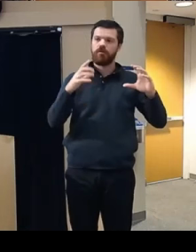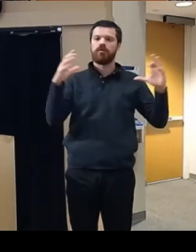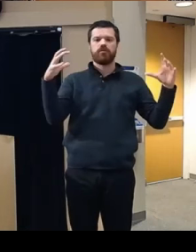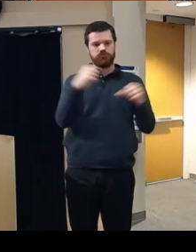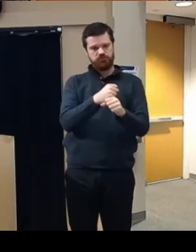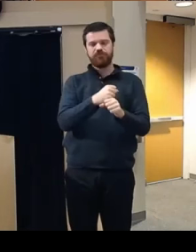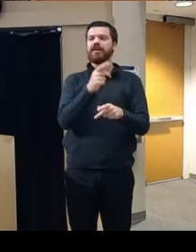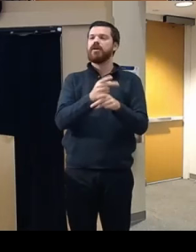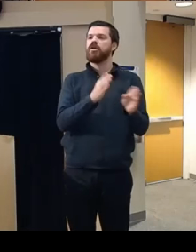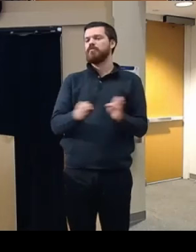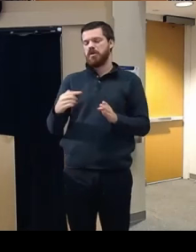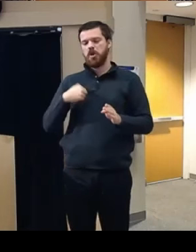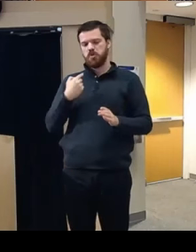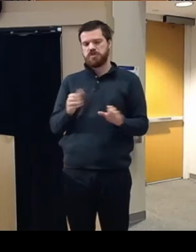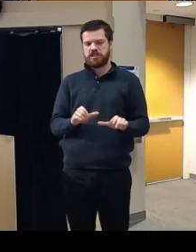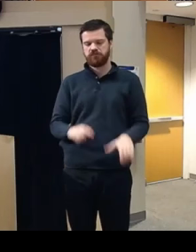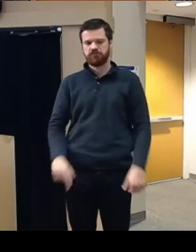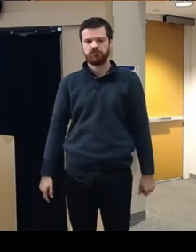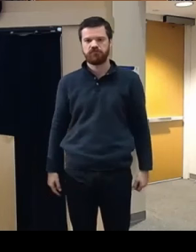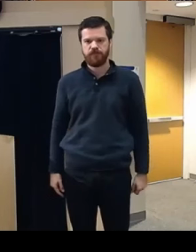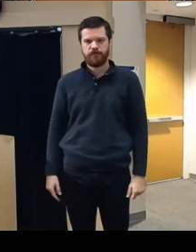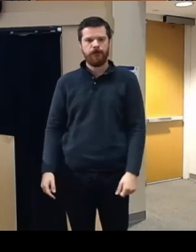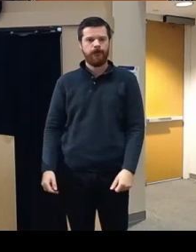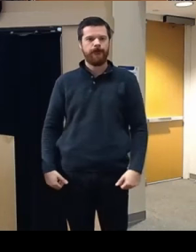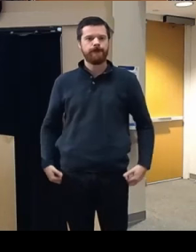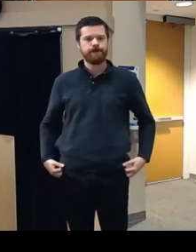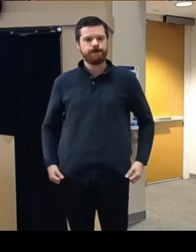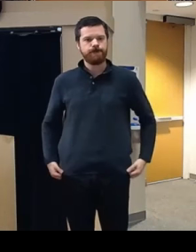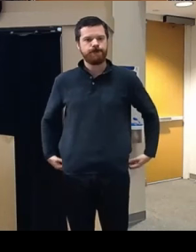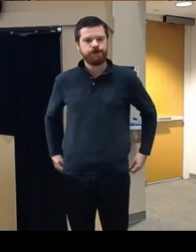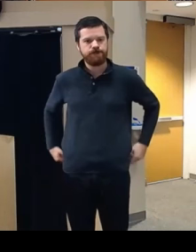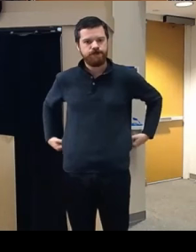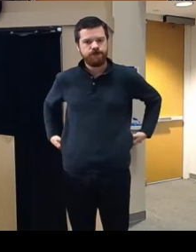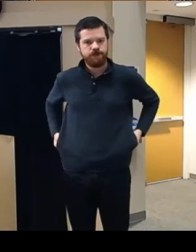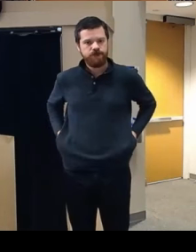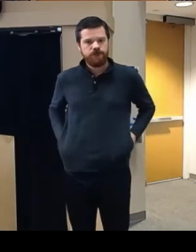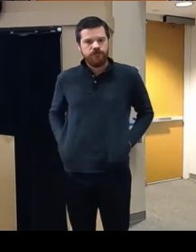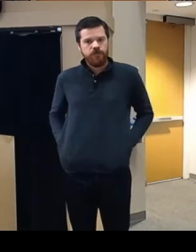care plan that we did in the last tab and on the right hand side here if I have the patient